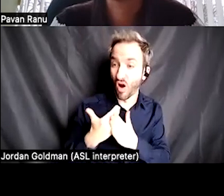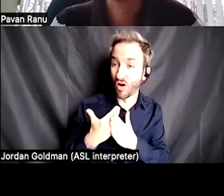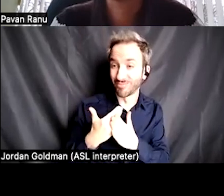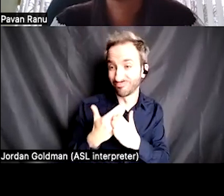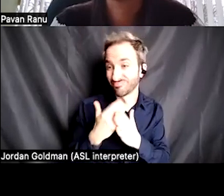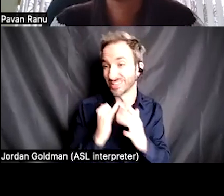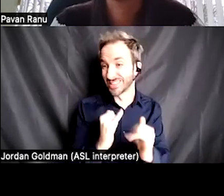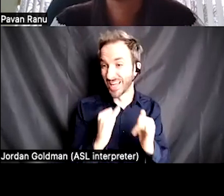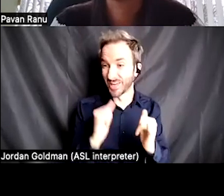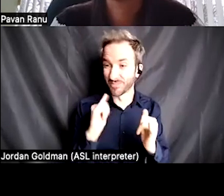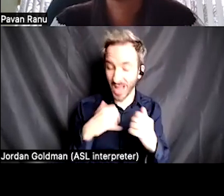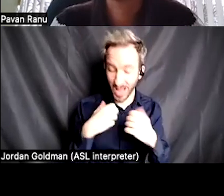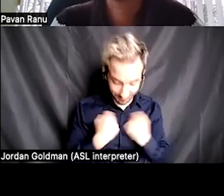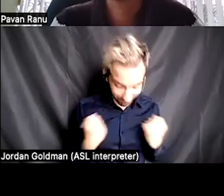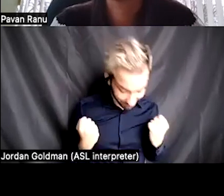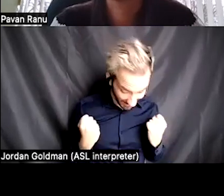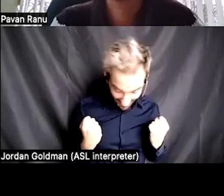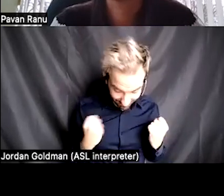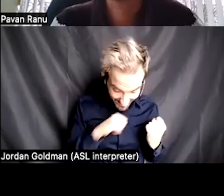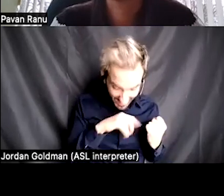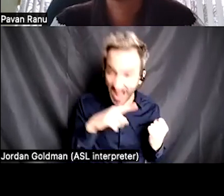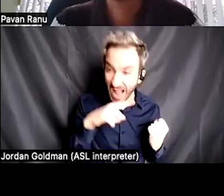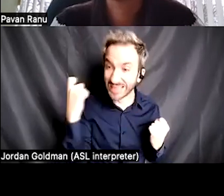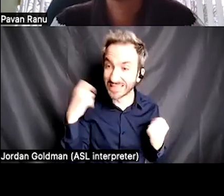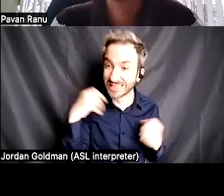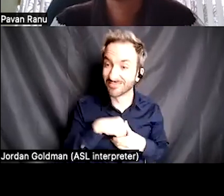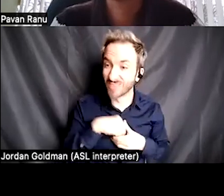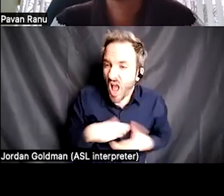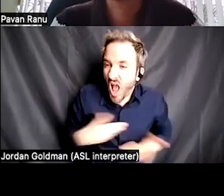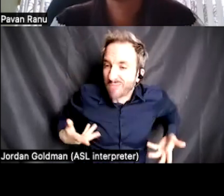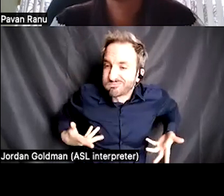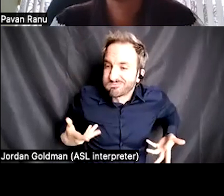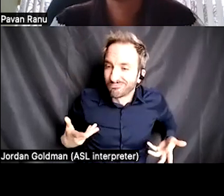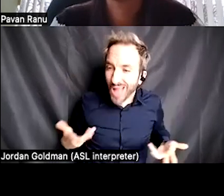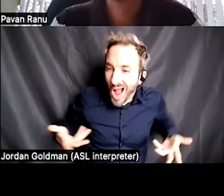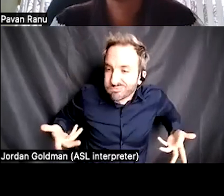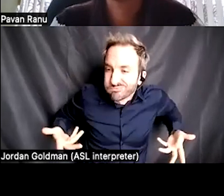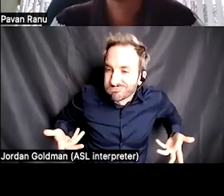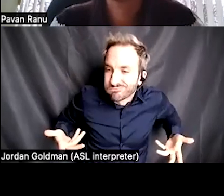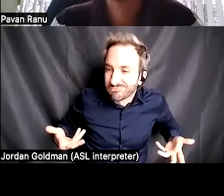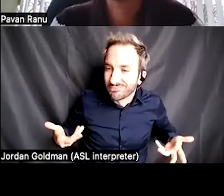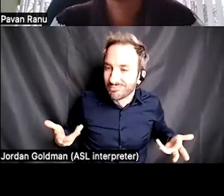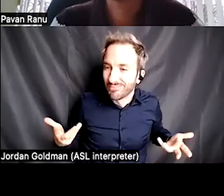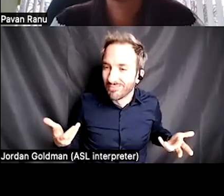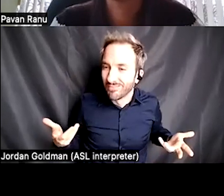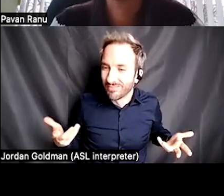form of imperfection, whether it's about this sort of visible mending and showing the imperfections